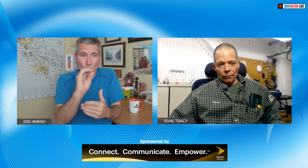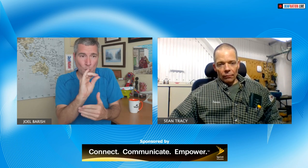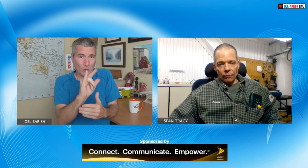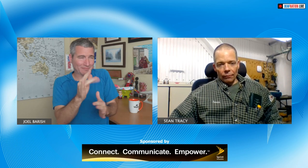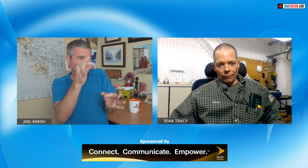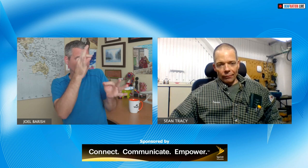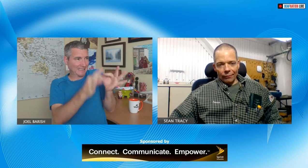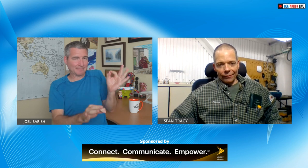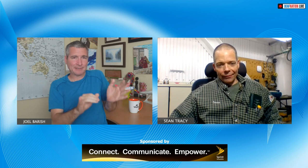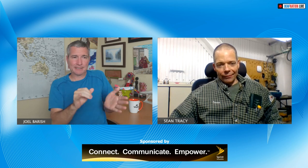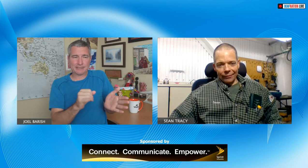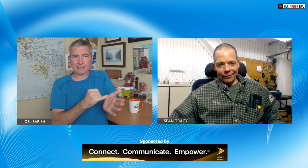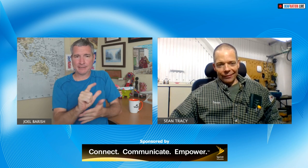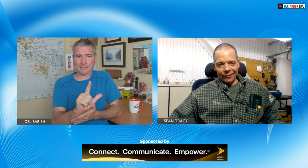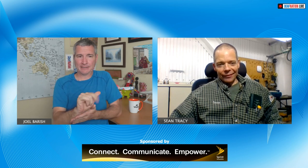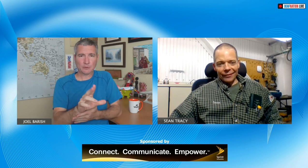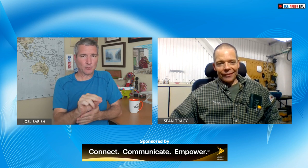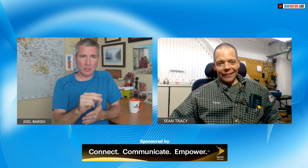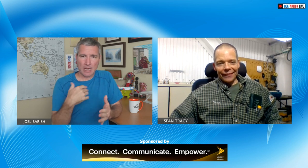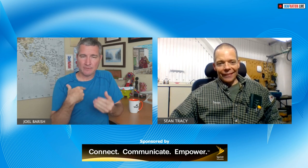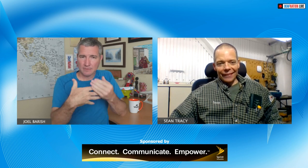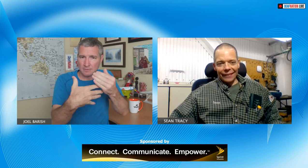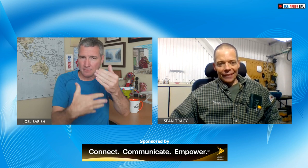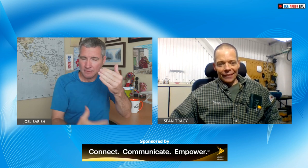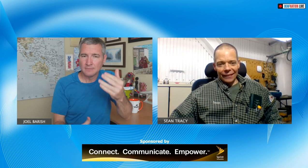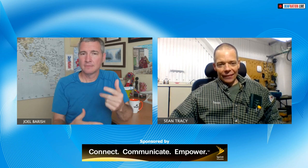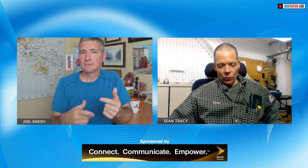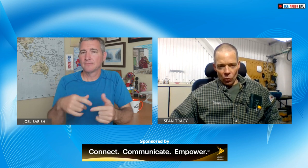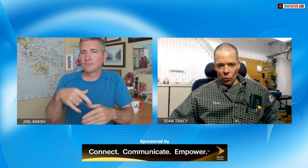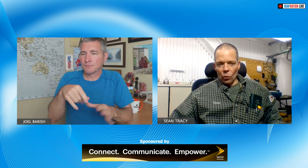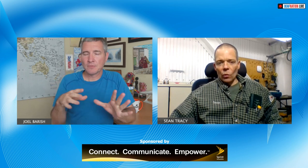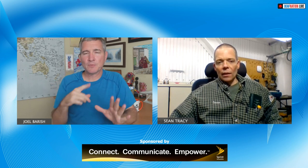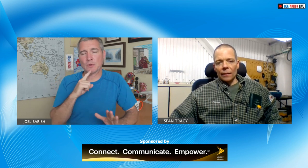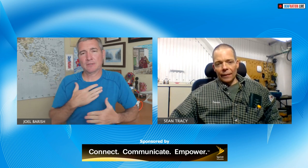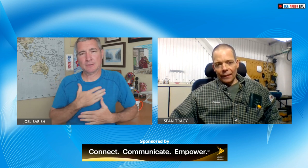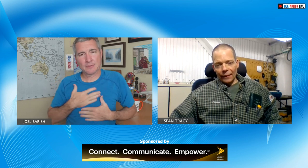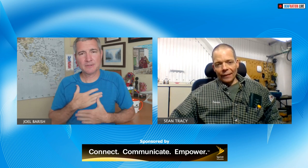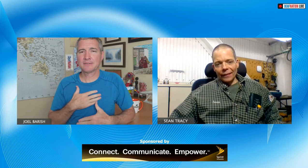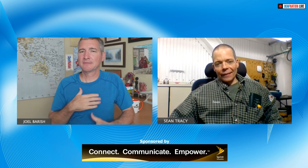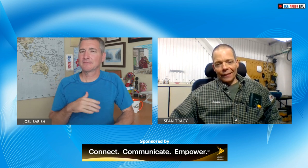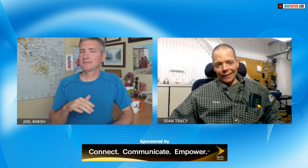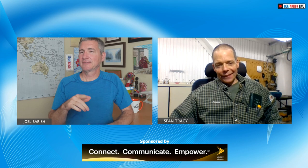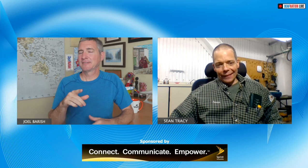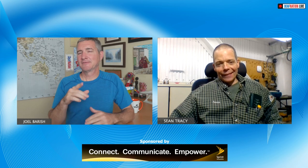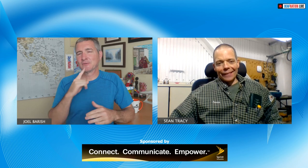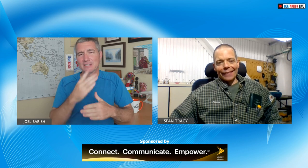The oil industry is not simple, there's so many things to know. I really enjoyed you sharing all that information.